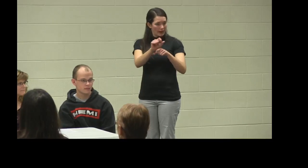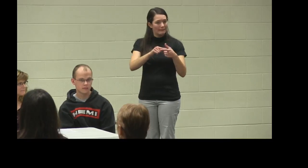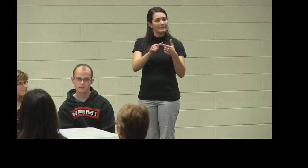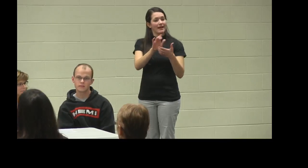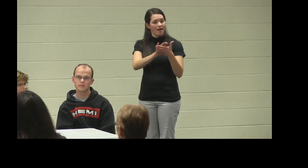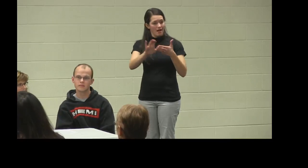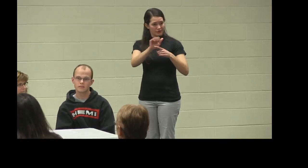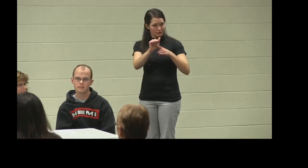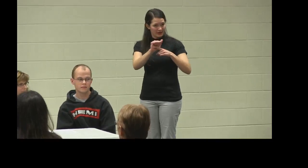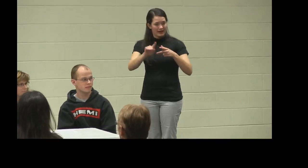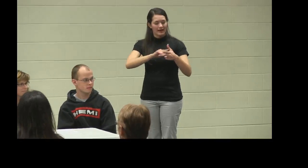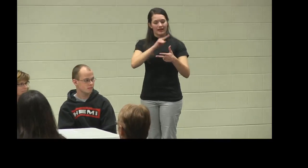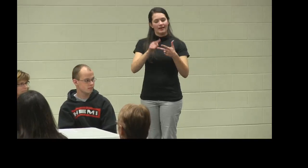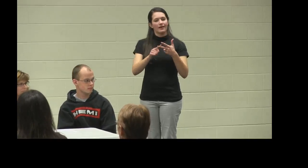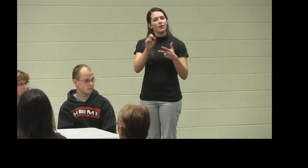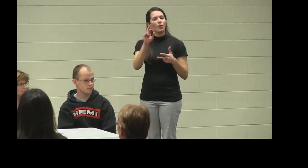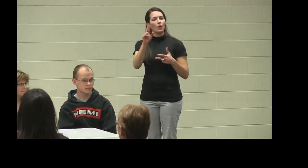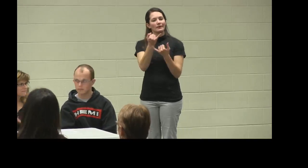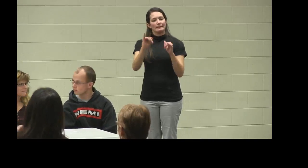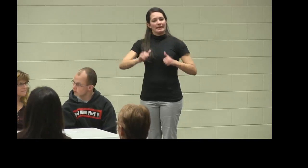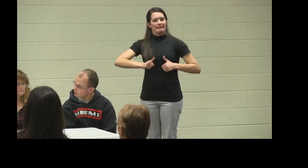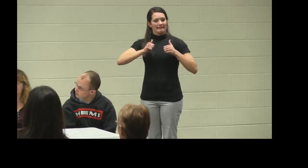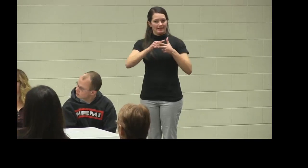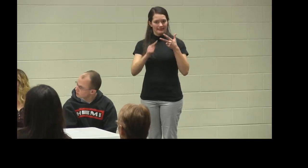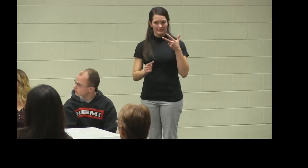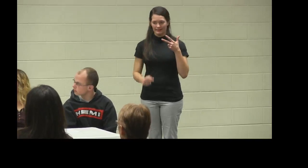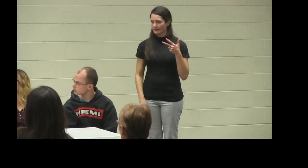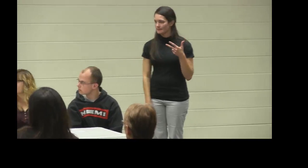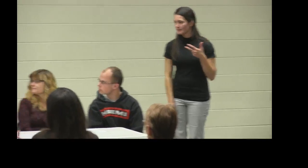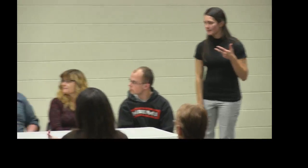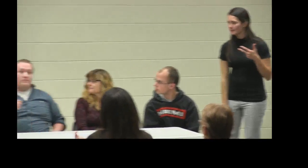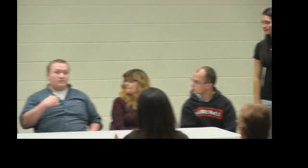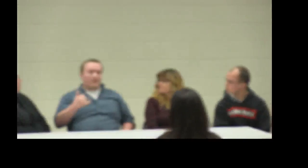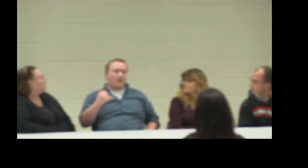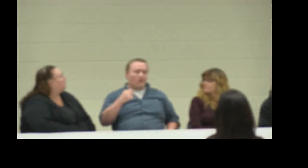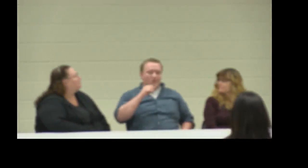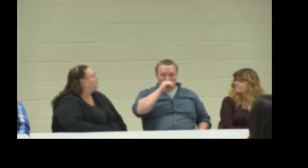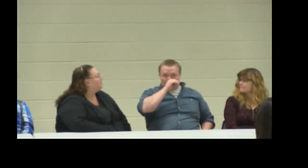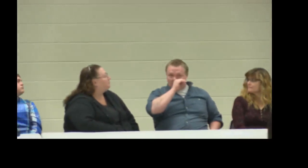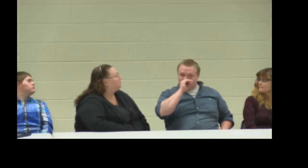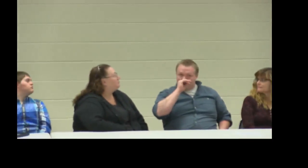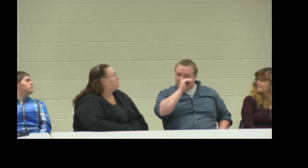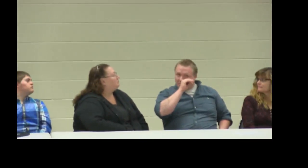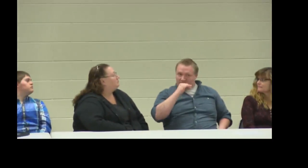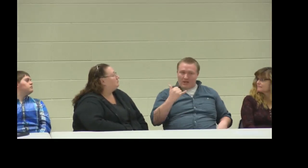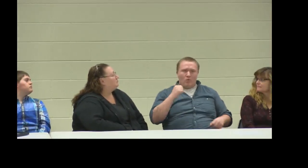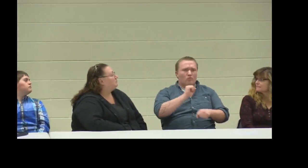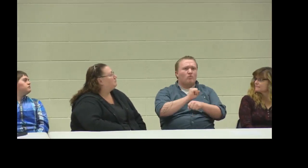postsecondary training and independent living?